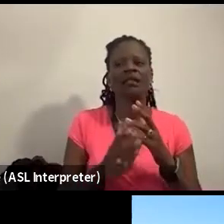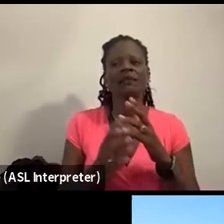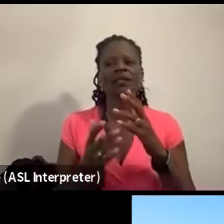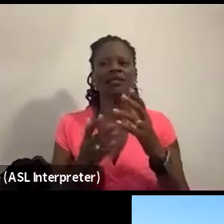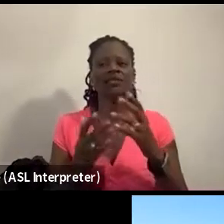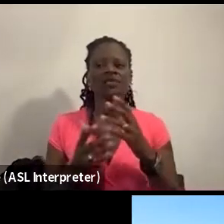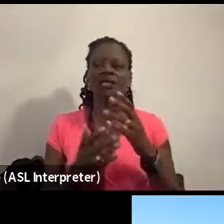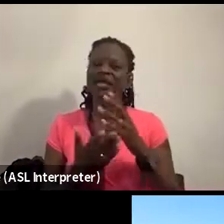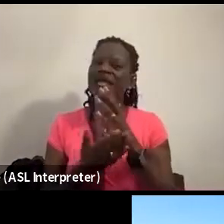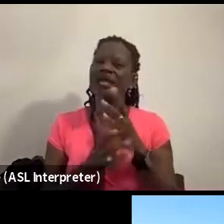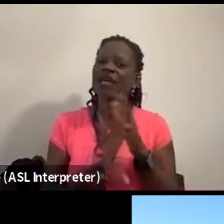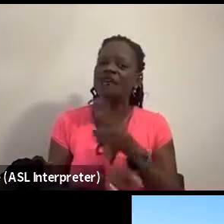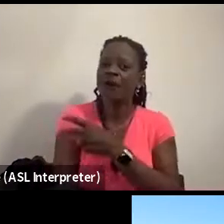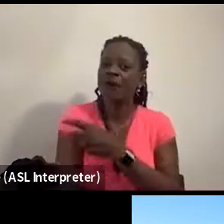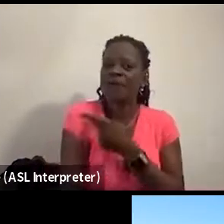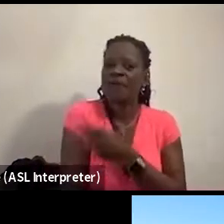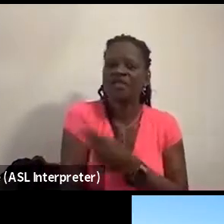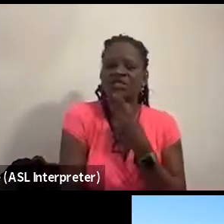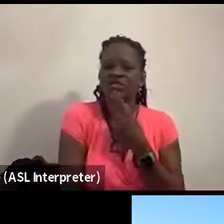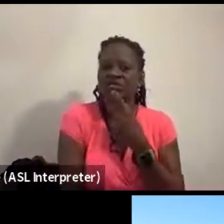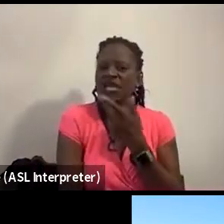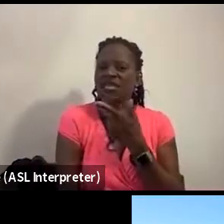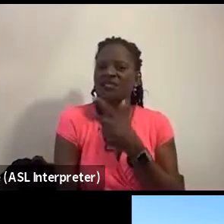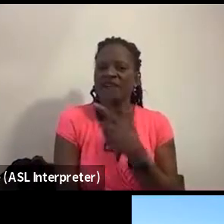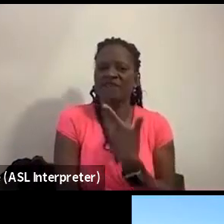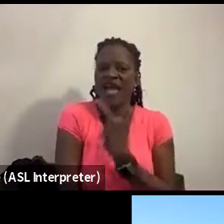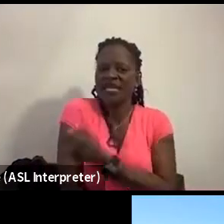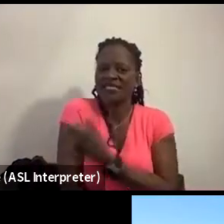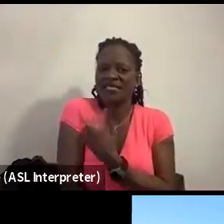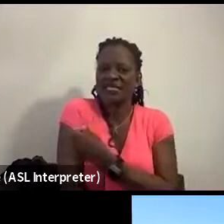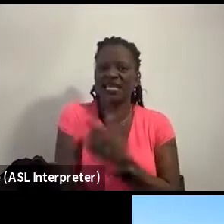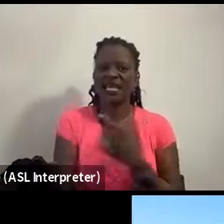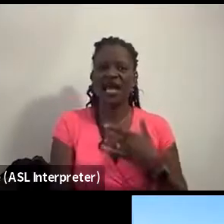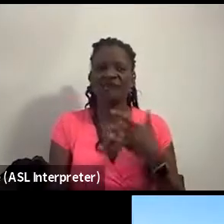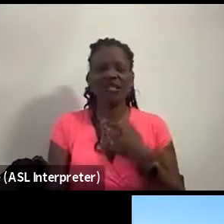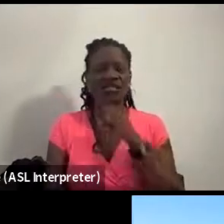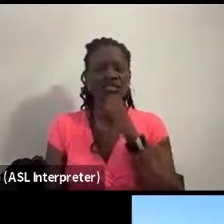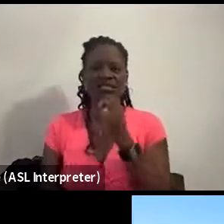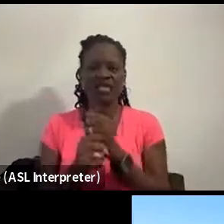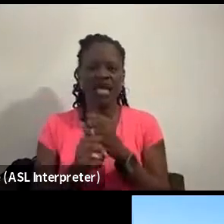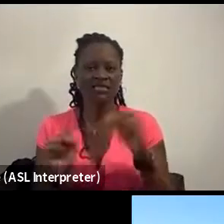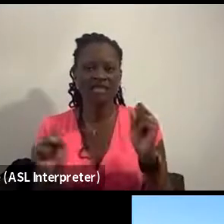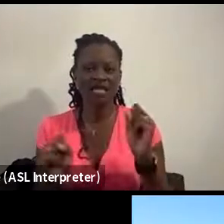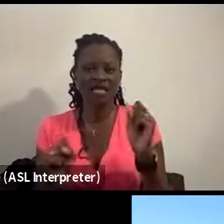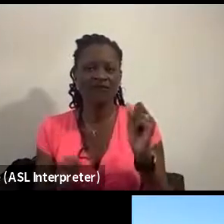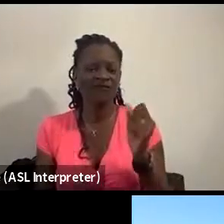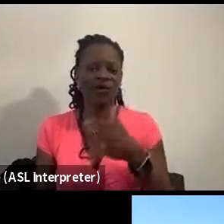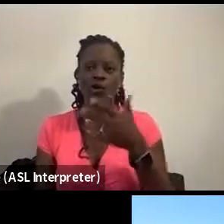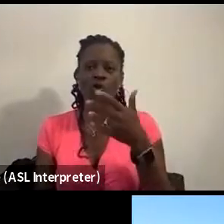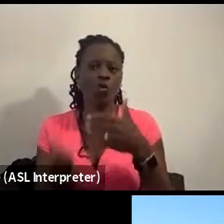is unsafe for X, Y or Z reasons Supervisor Rabbit. So it's not always could be a variety of things that might be